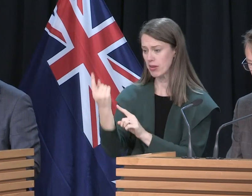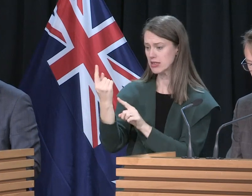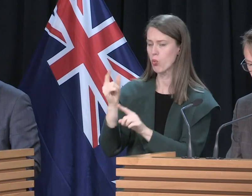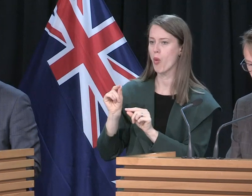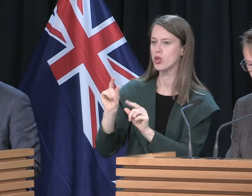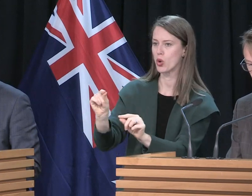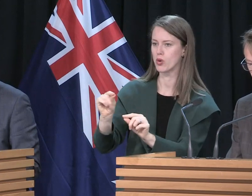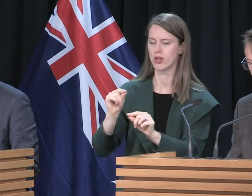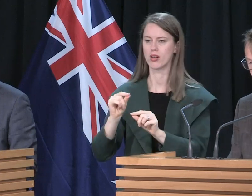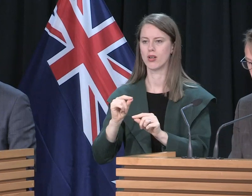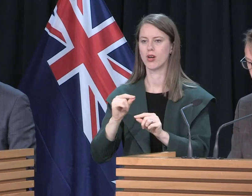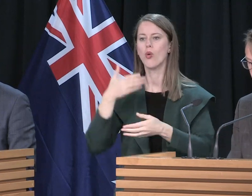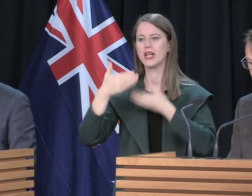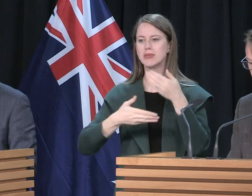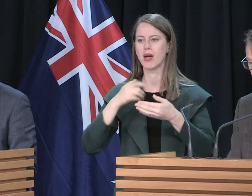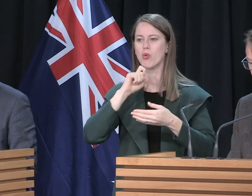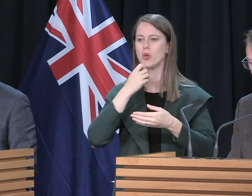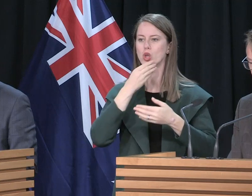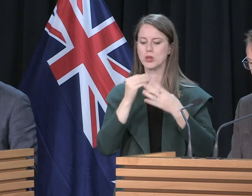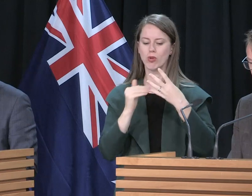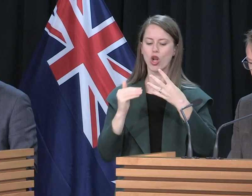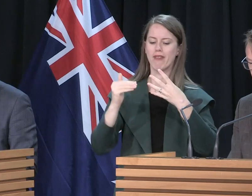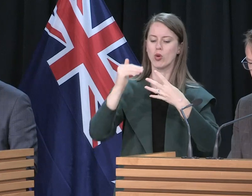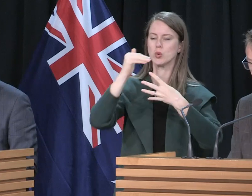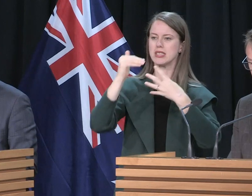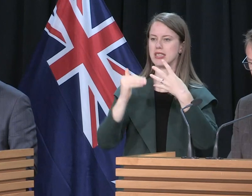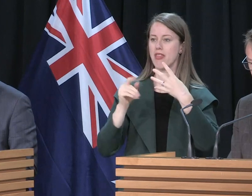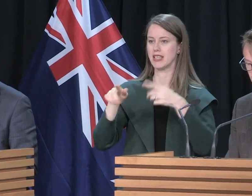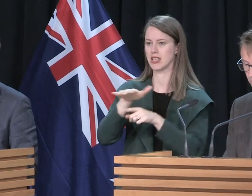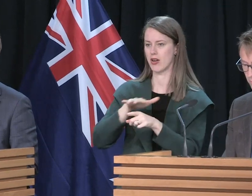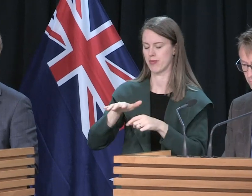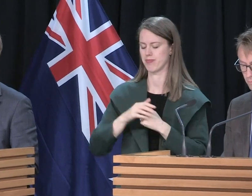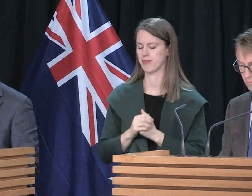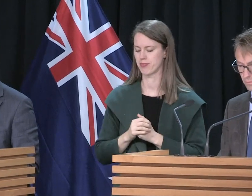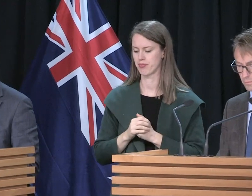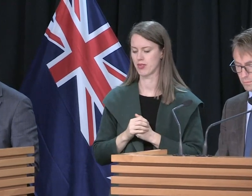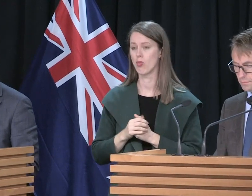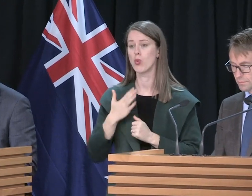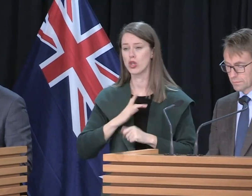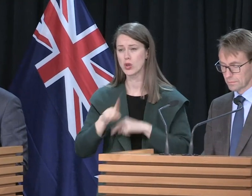certainty as possible around what would happen and how we would continue to use the